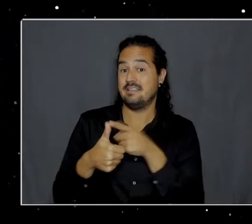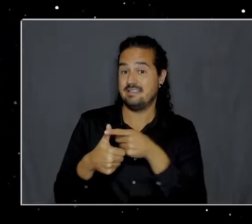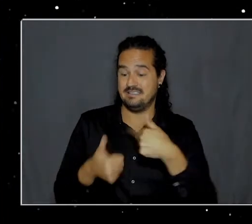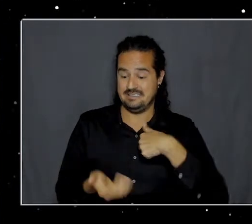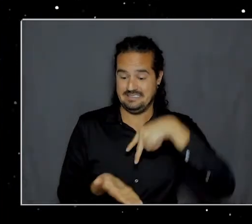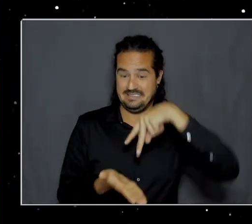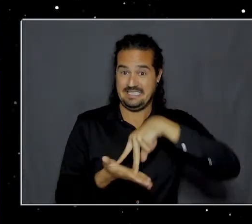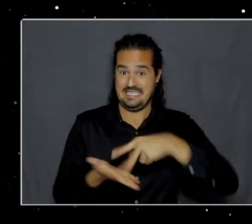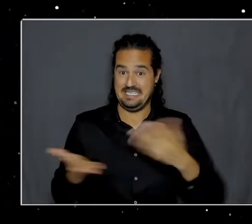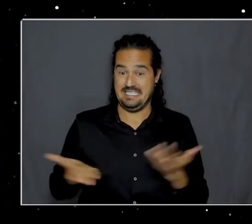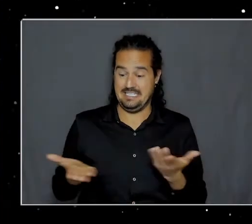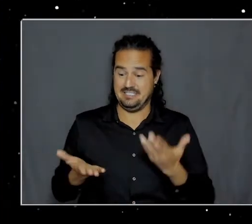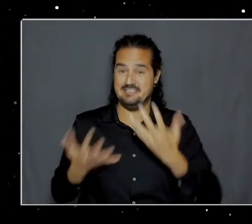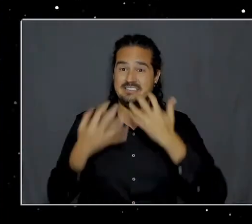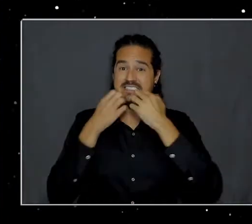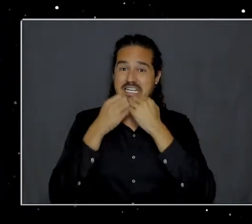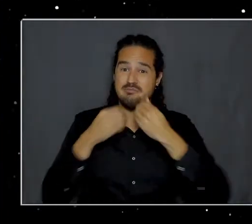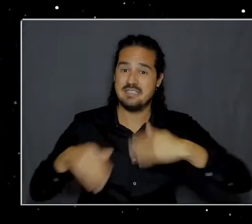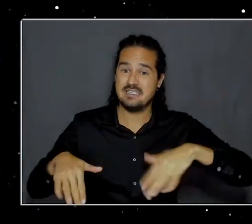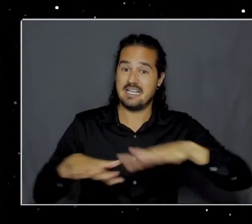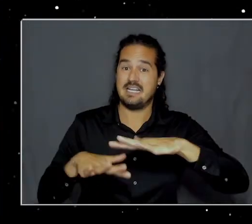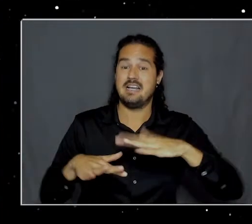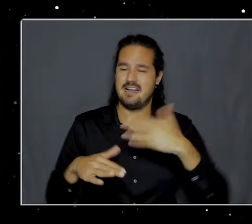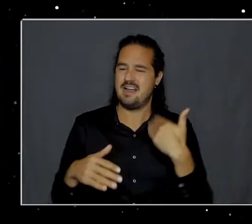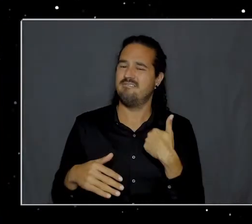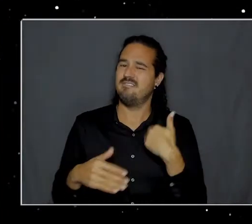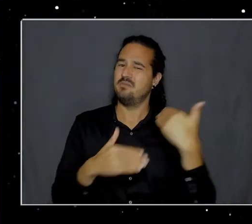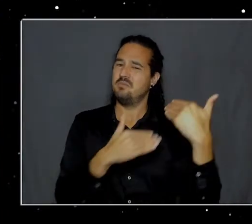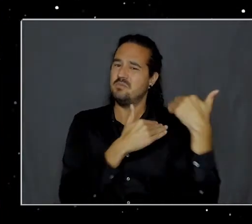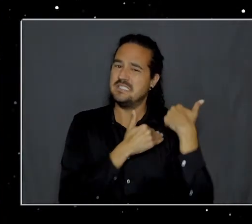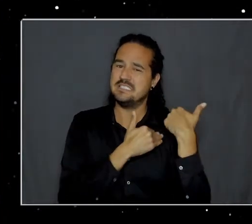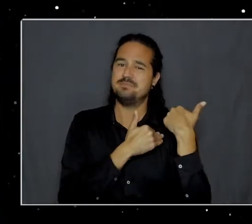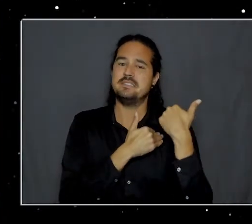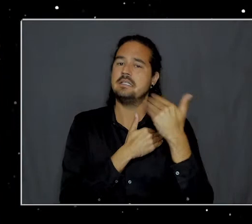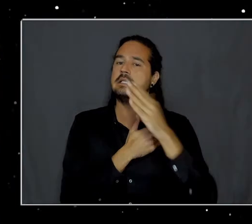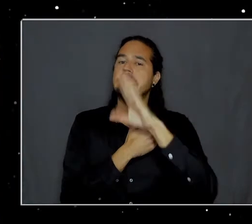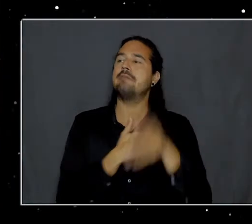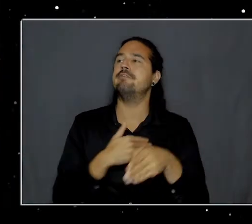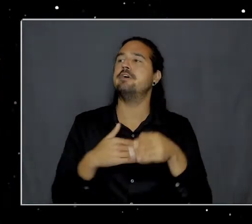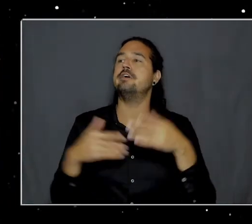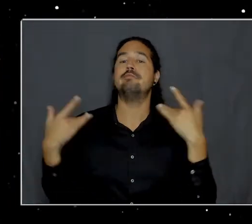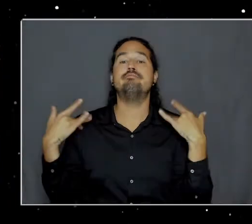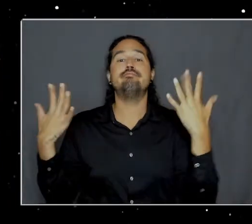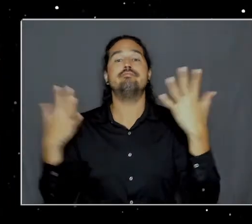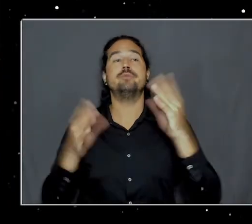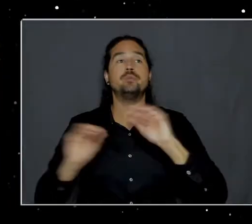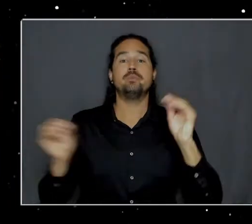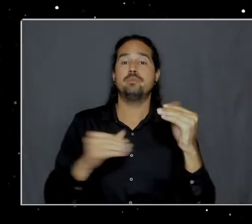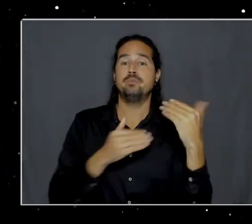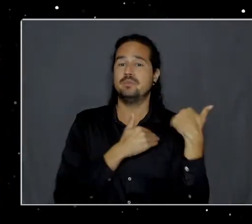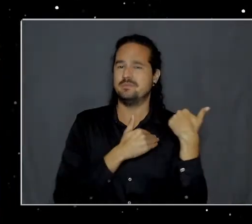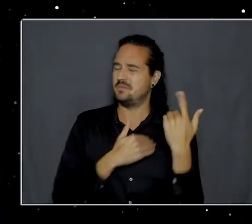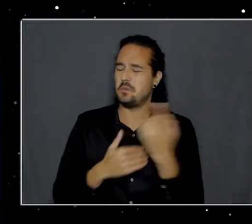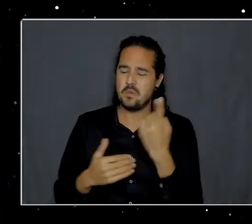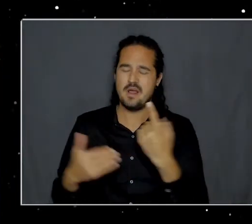THERE'S NEVER NOT A MOMENT THAT YOU DON'T HAVE A RESPONSIBILITY